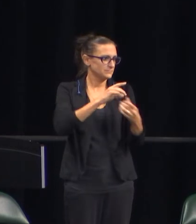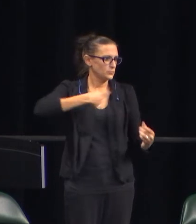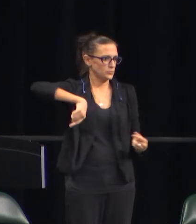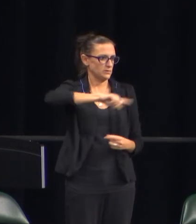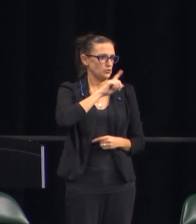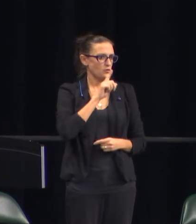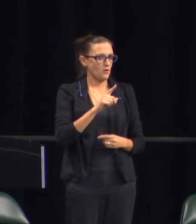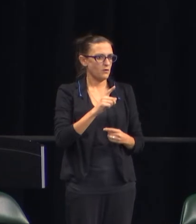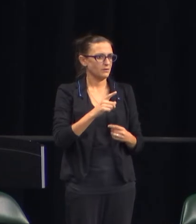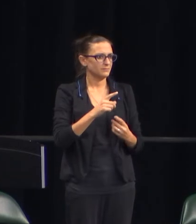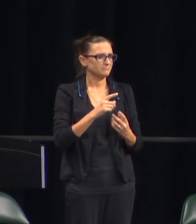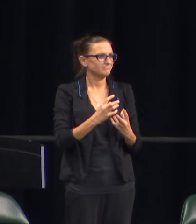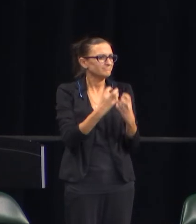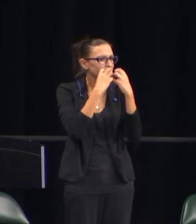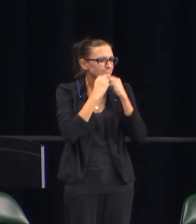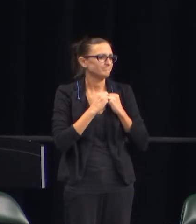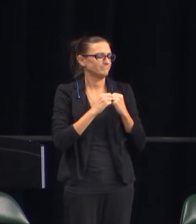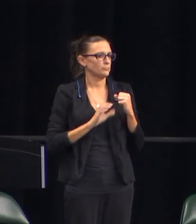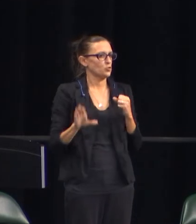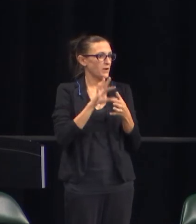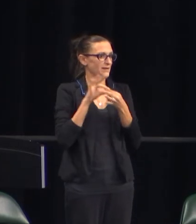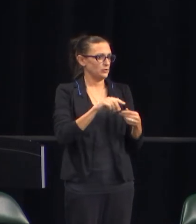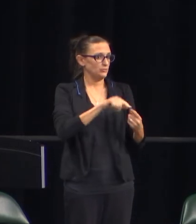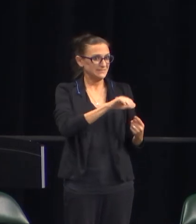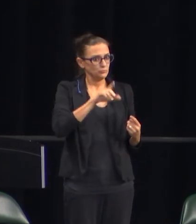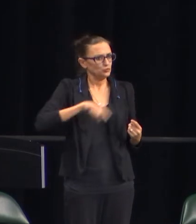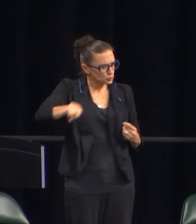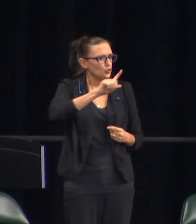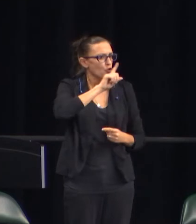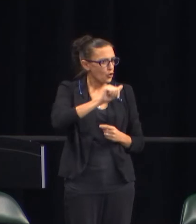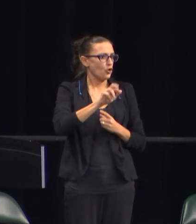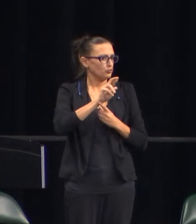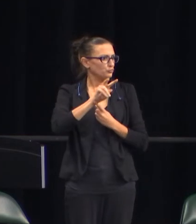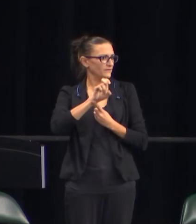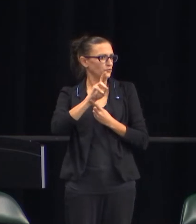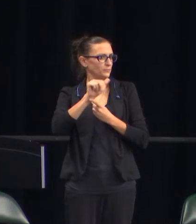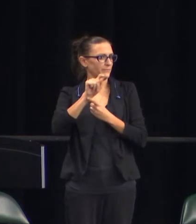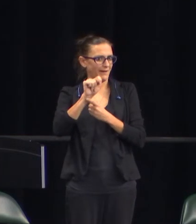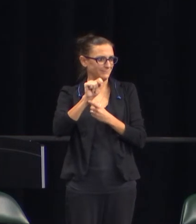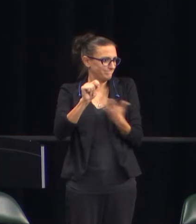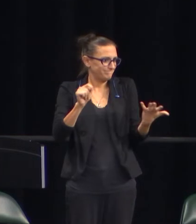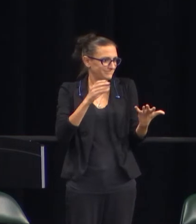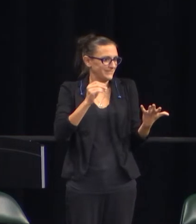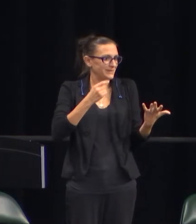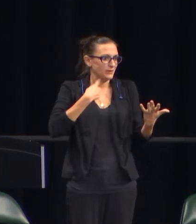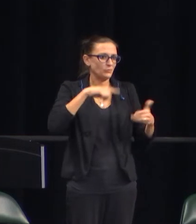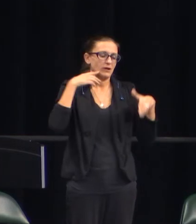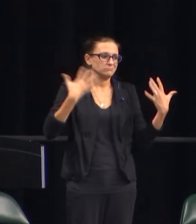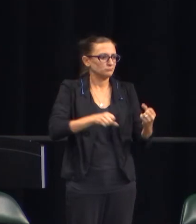Embrace your connections to ACC. You are a Riverbat and we are a mighty community.